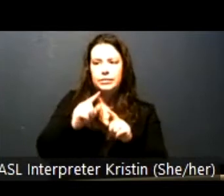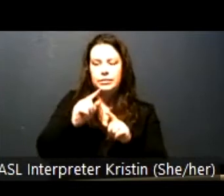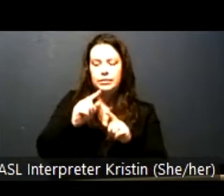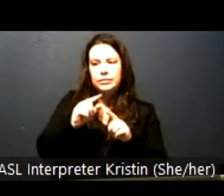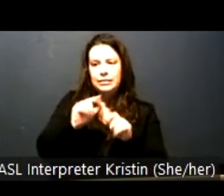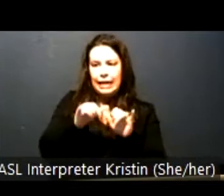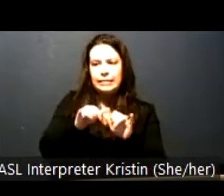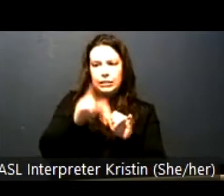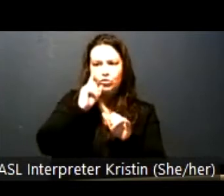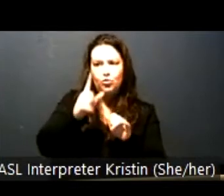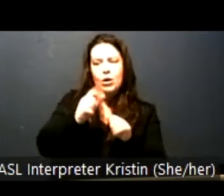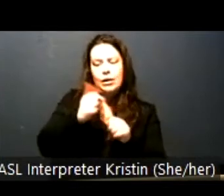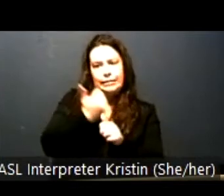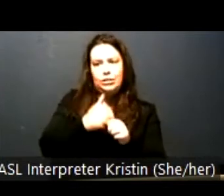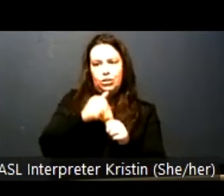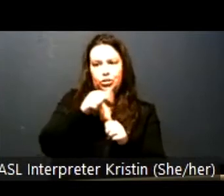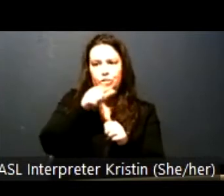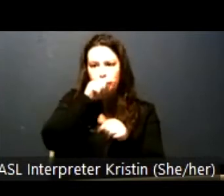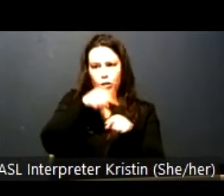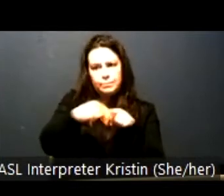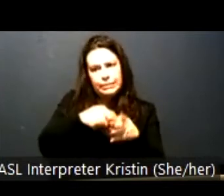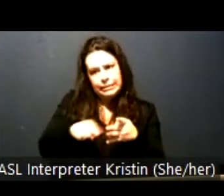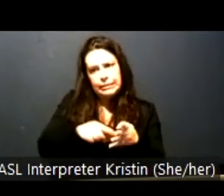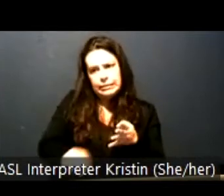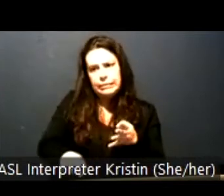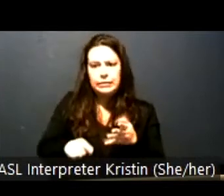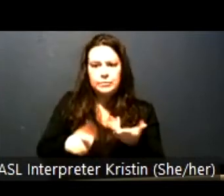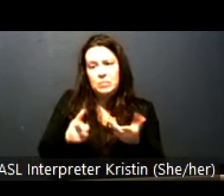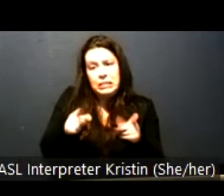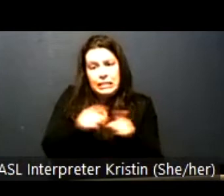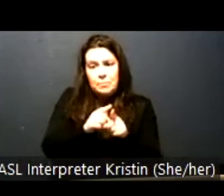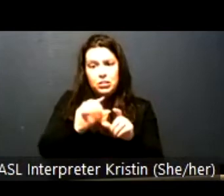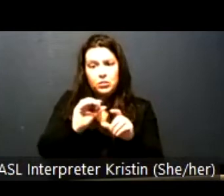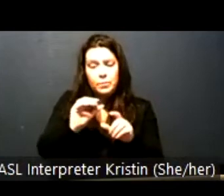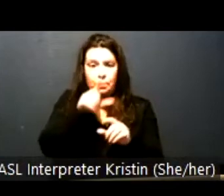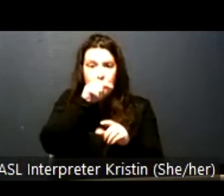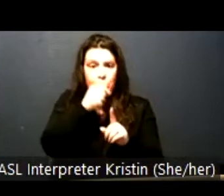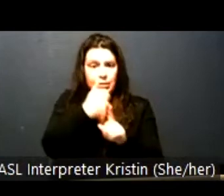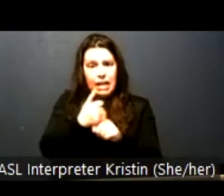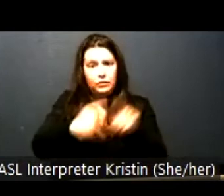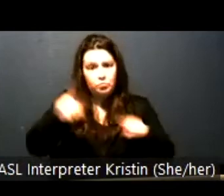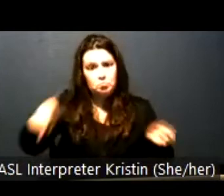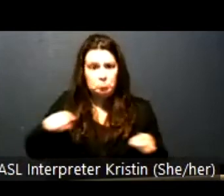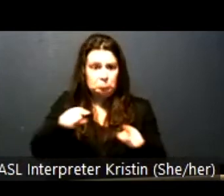no one-size-fits-all just like there's no one size of bird. >>Erika: So can you tell us about a couple